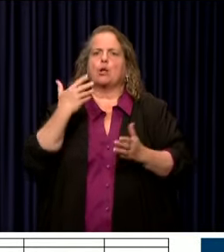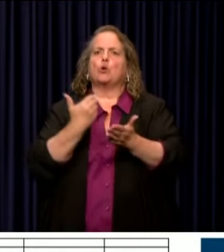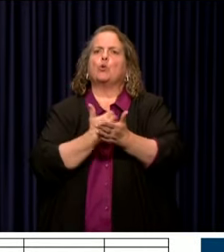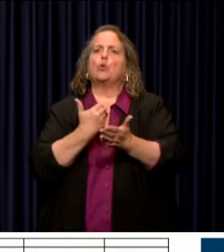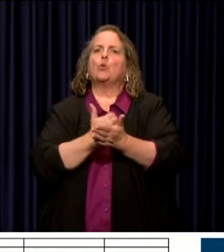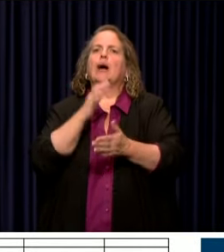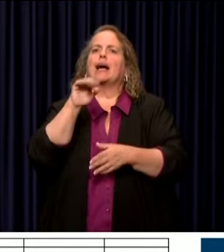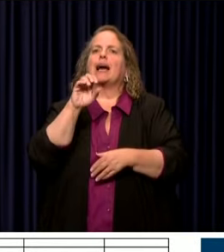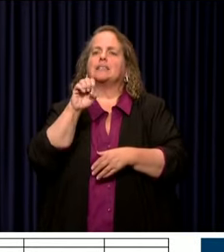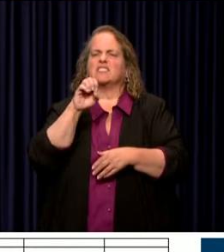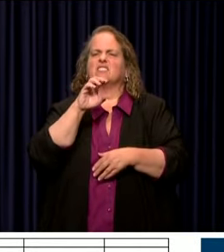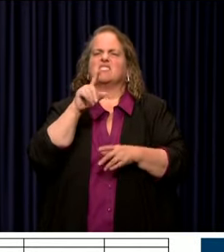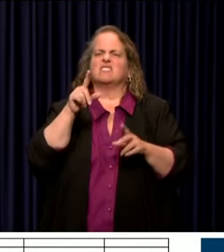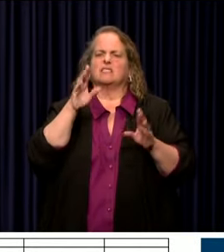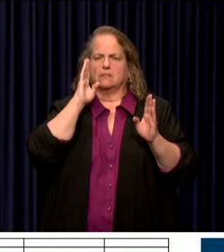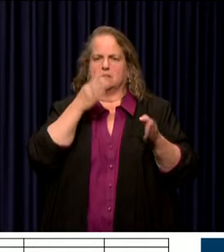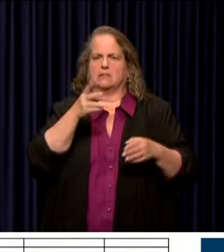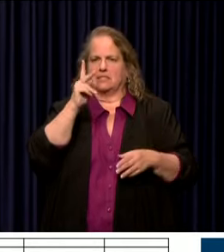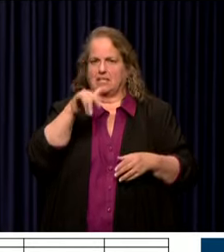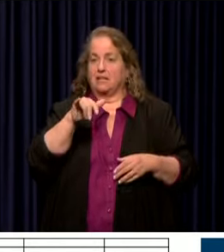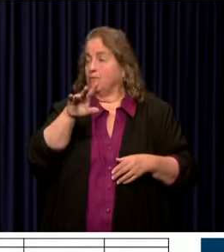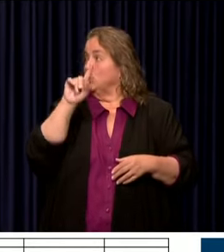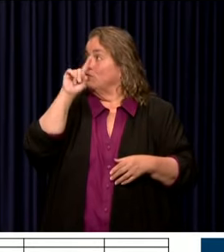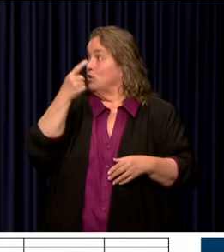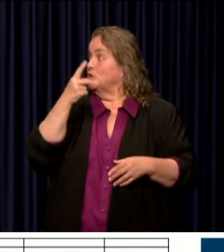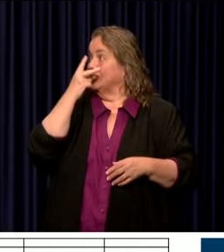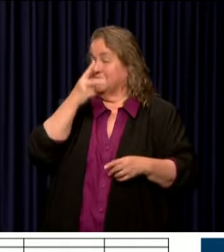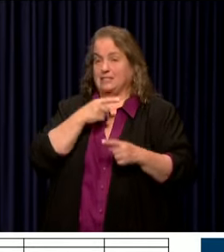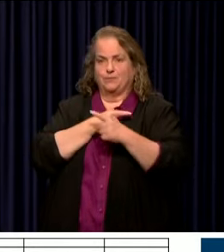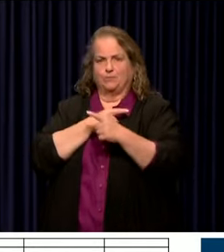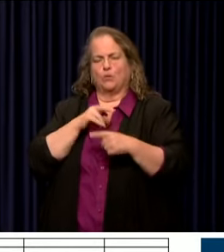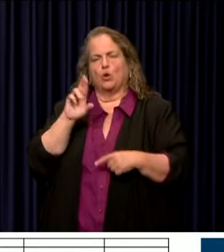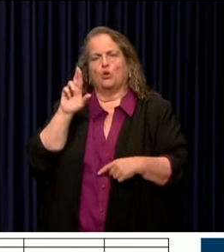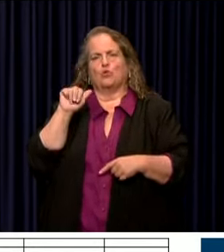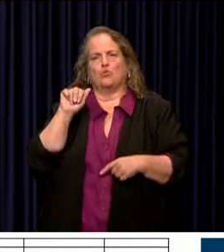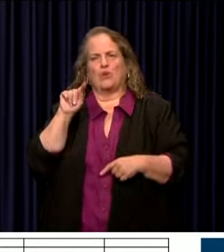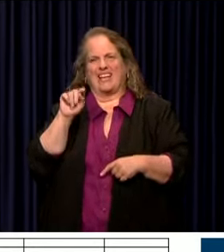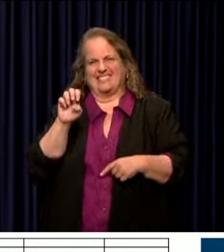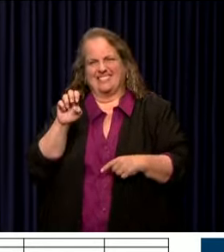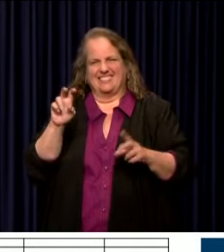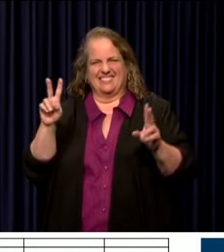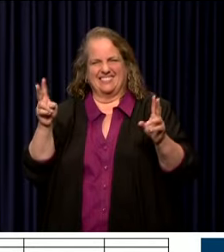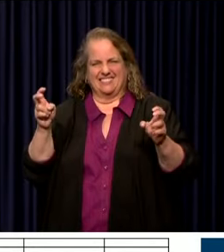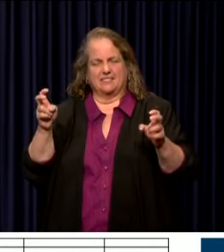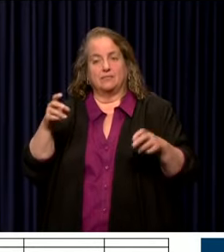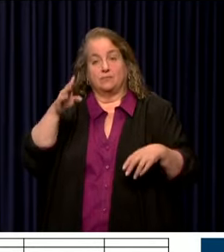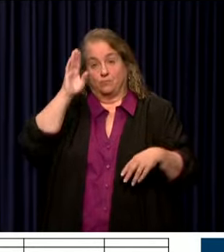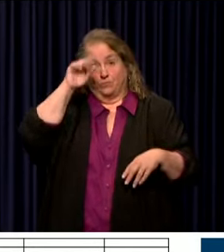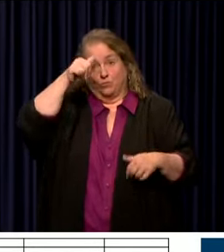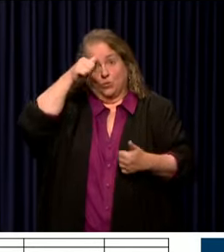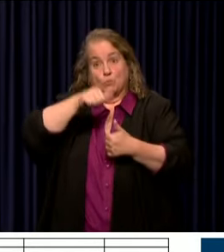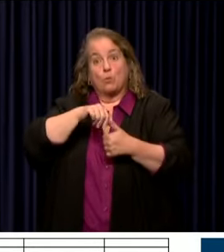SO LOUISIANA HAD MORE OF, ESPECIALLY IN NEW ORLEANS, THAT PHILADELPHIA PEAK. THEY GOT HIT REALLY HARD.